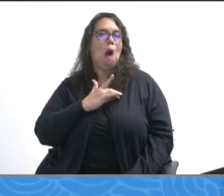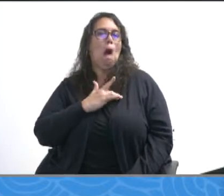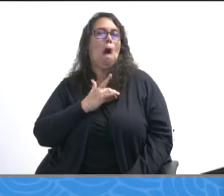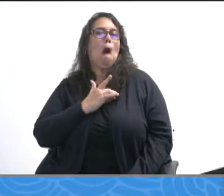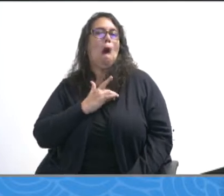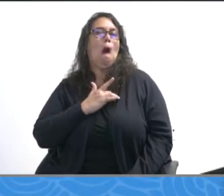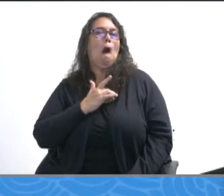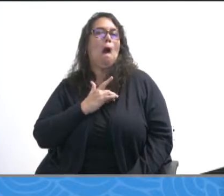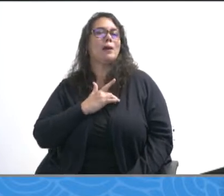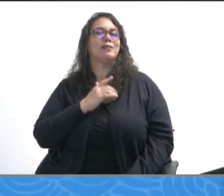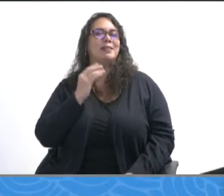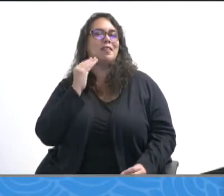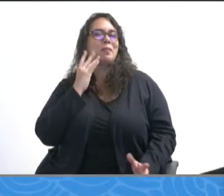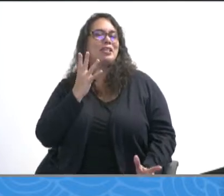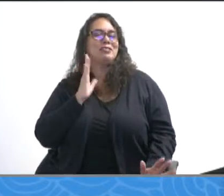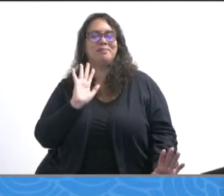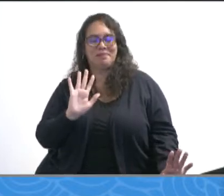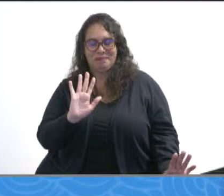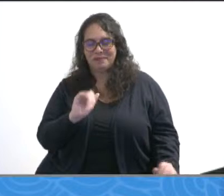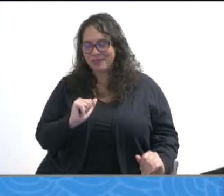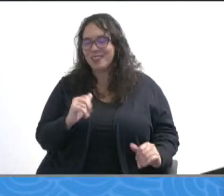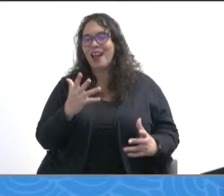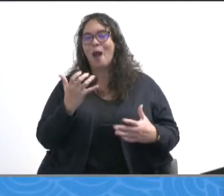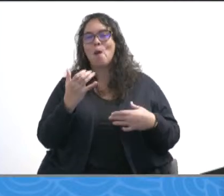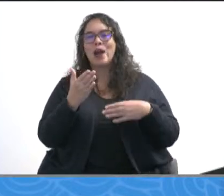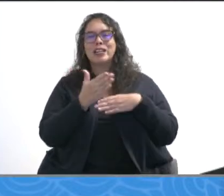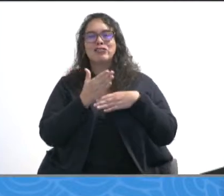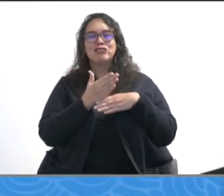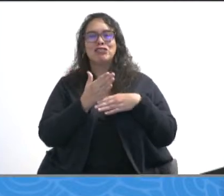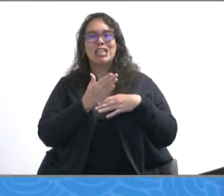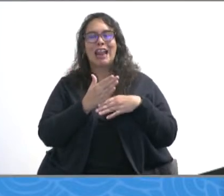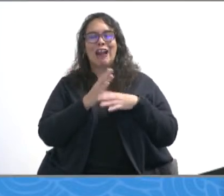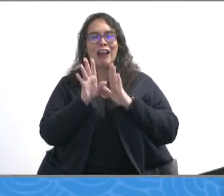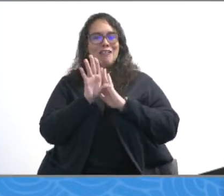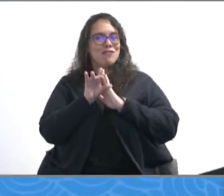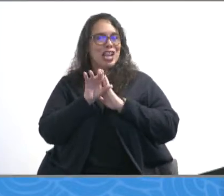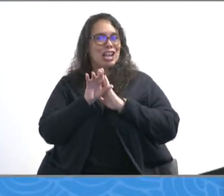So I wanna share with you a video that was shared with me.